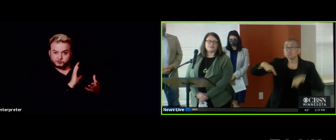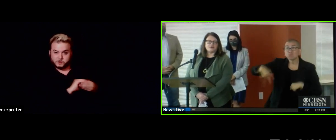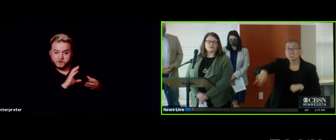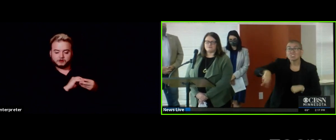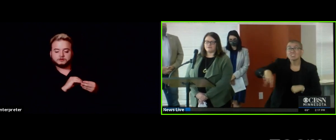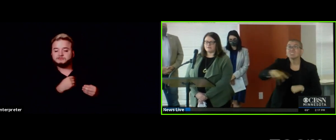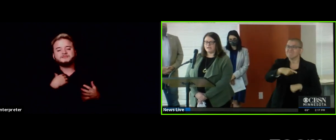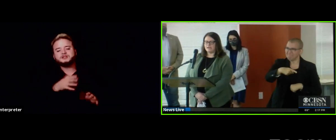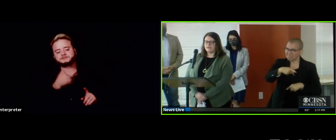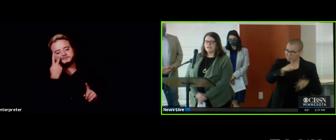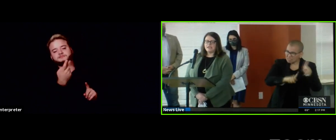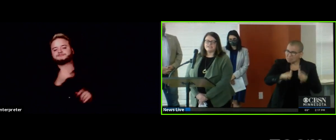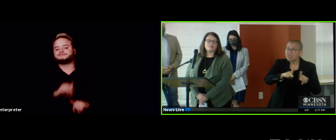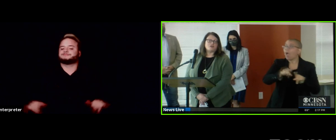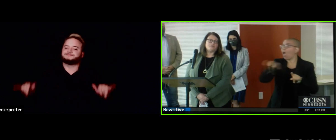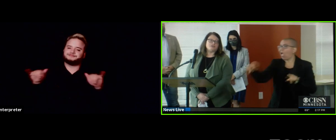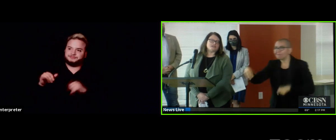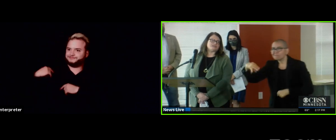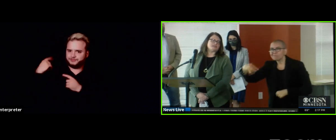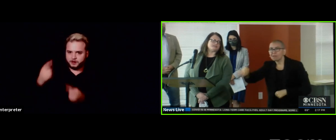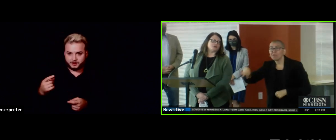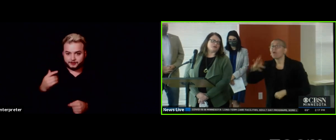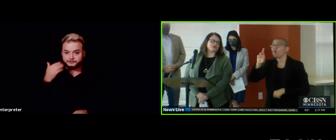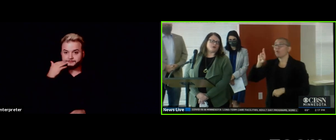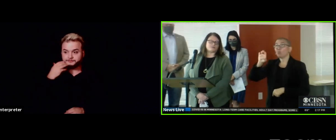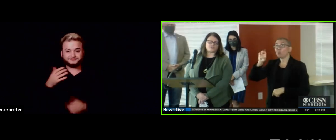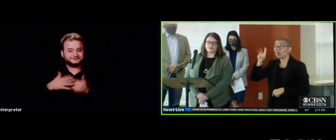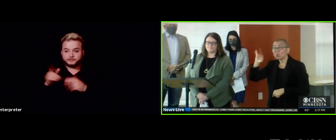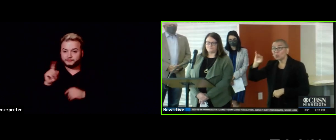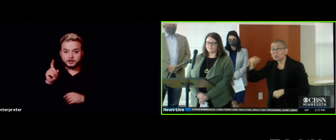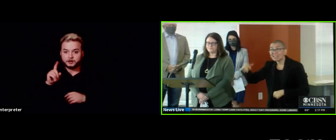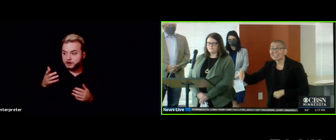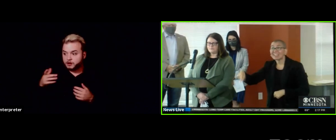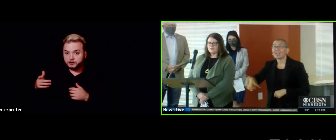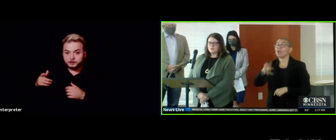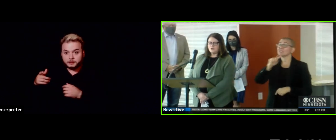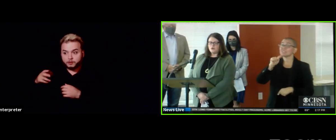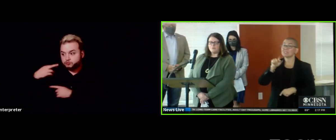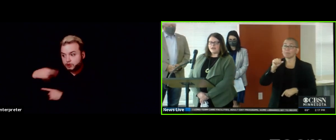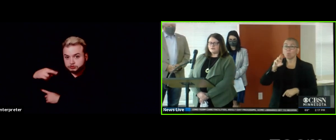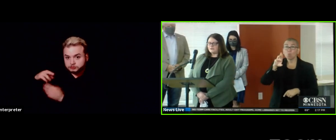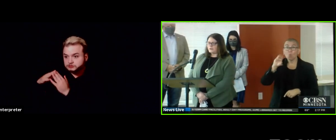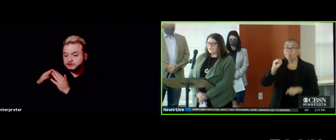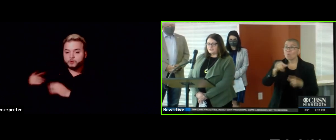and Red Wing, and small communities like some Rhoda and Wabasha. No matter the location